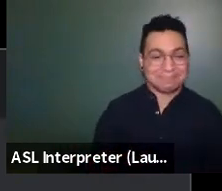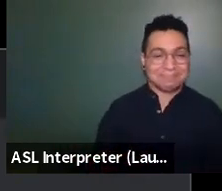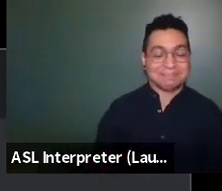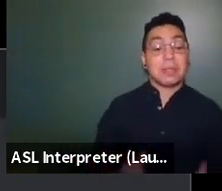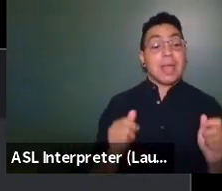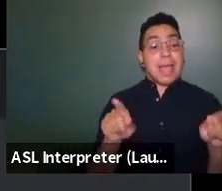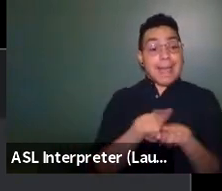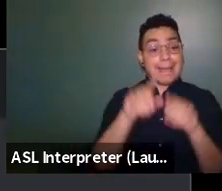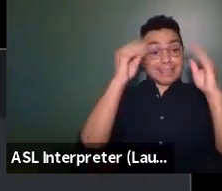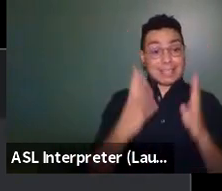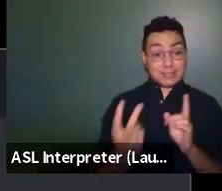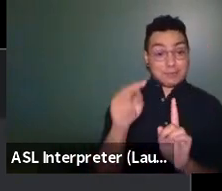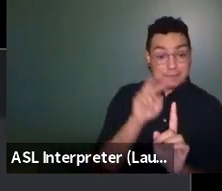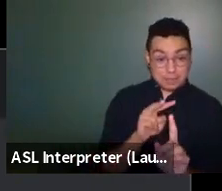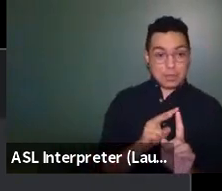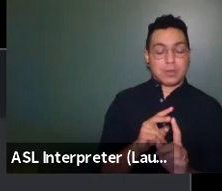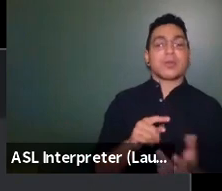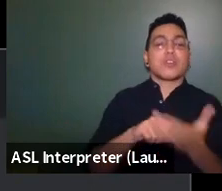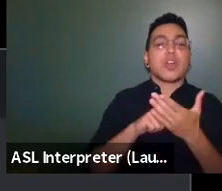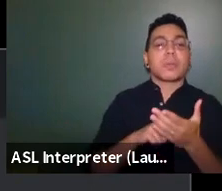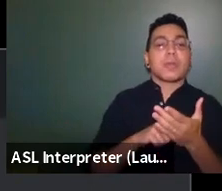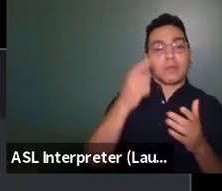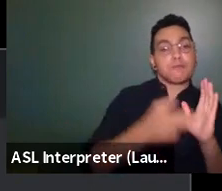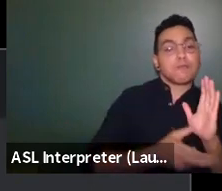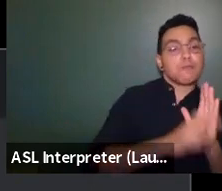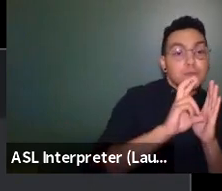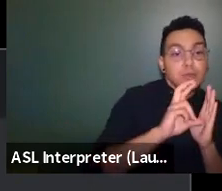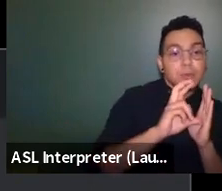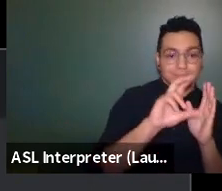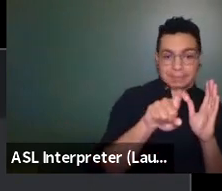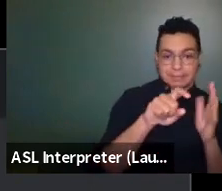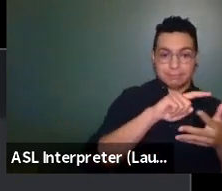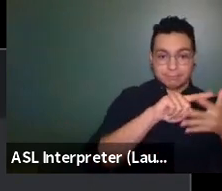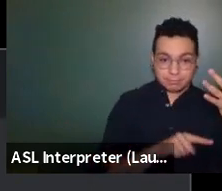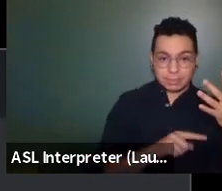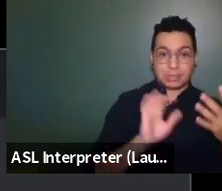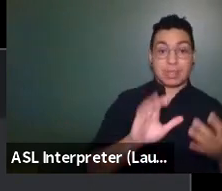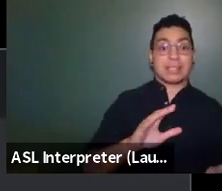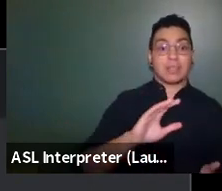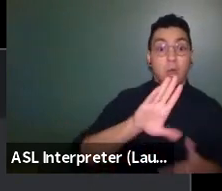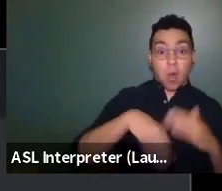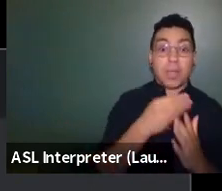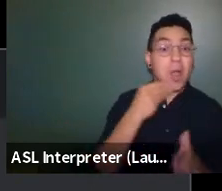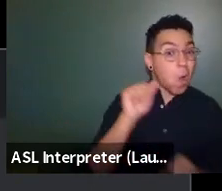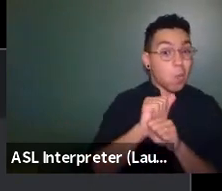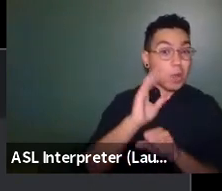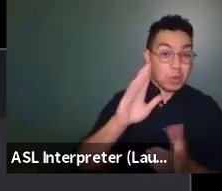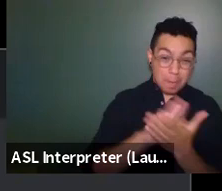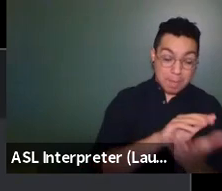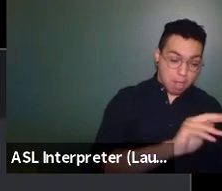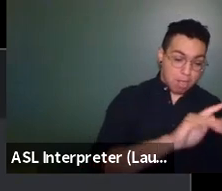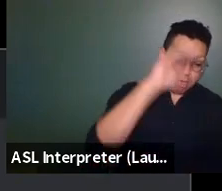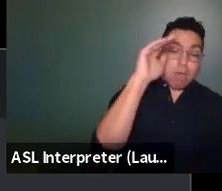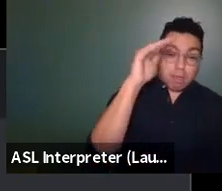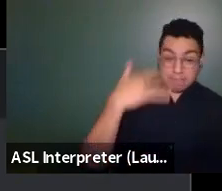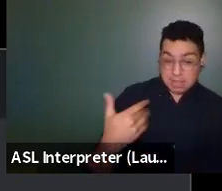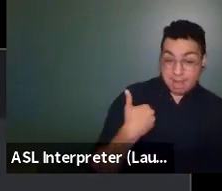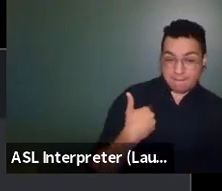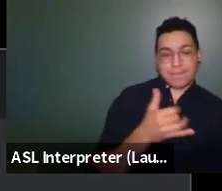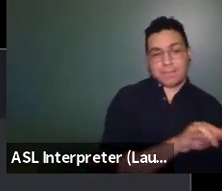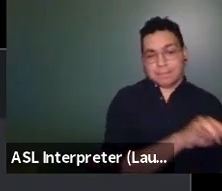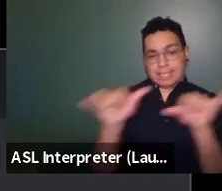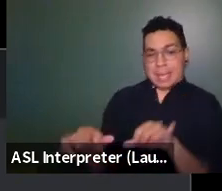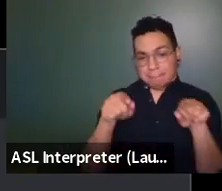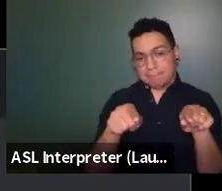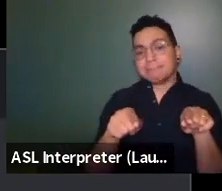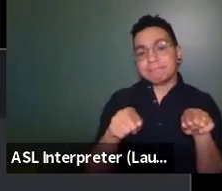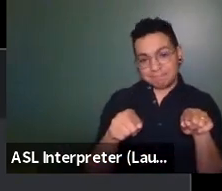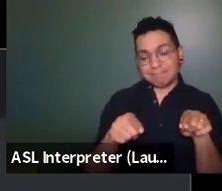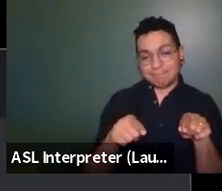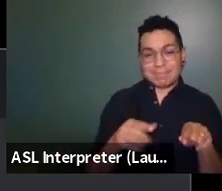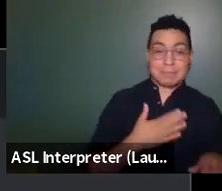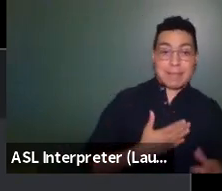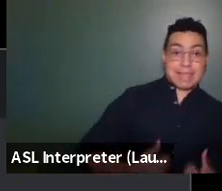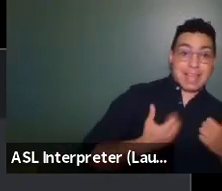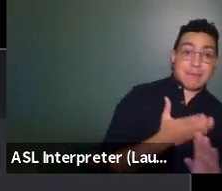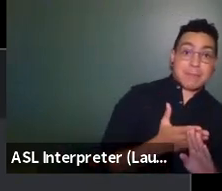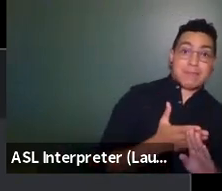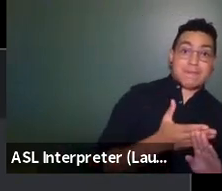ESD 112 - Katherine Livick: it'll give me a To Review. So this is the, the giant pile of ungraded work that I always had in my inbox. That's how that relates to my life back before we used to Google Classroom.